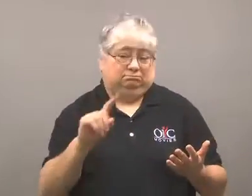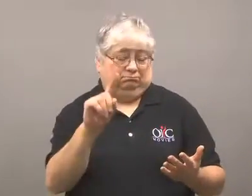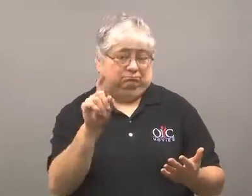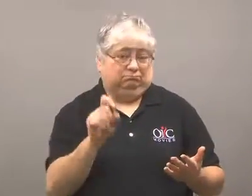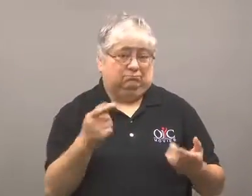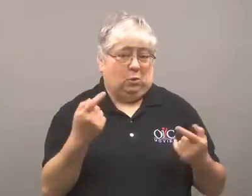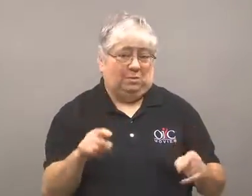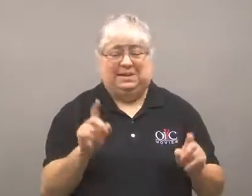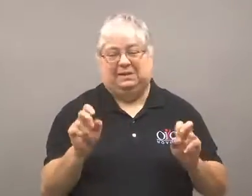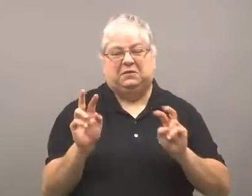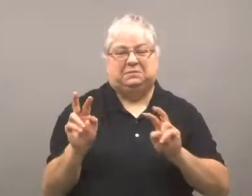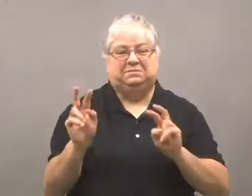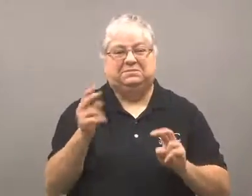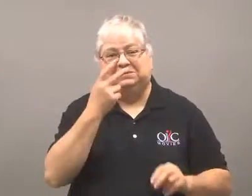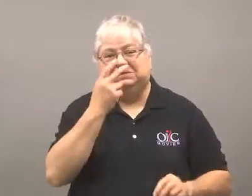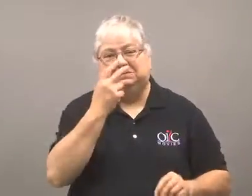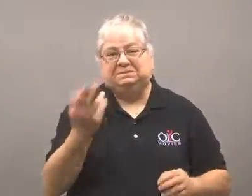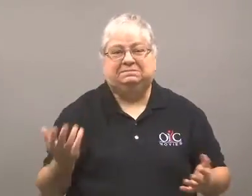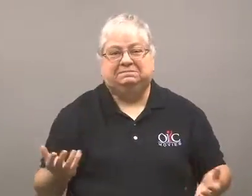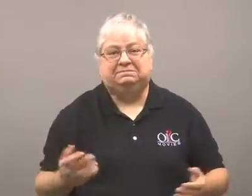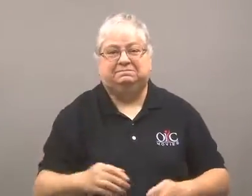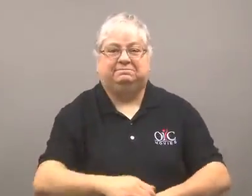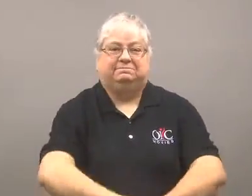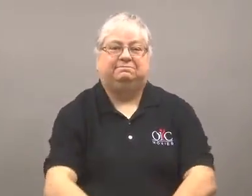We'll see what happens.